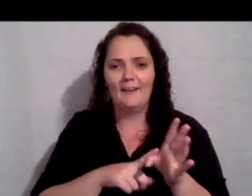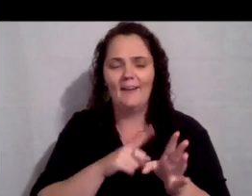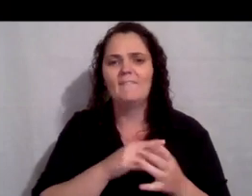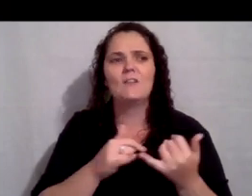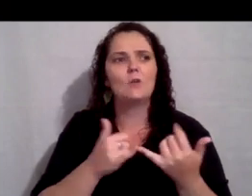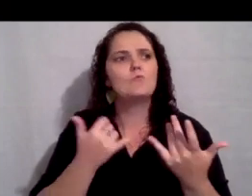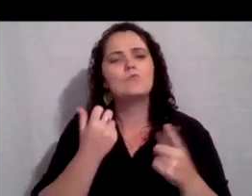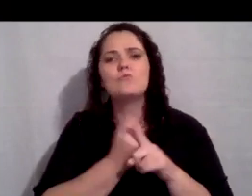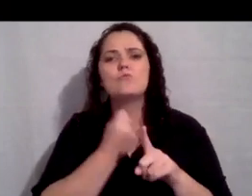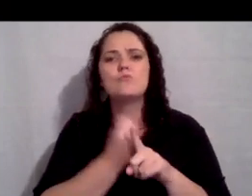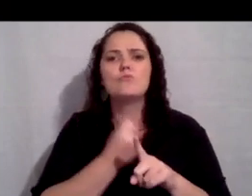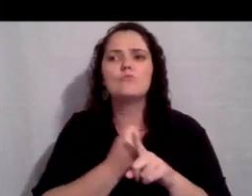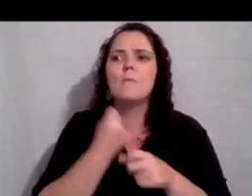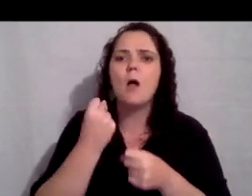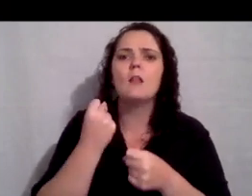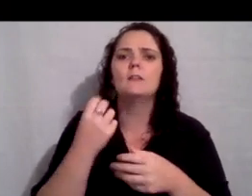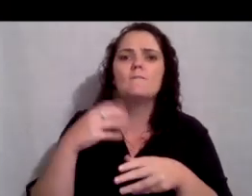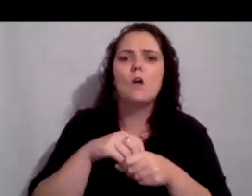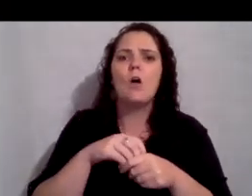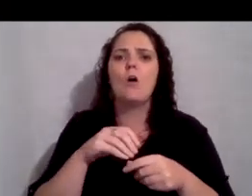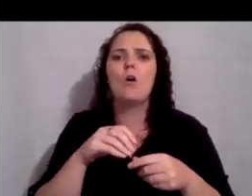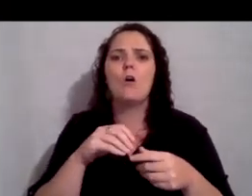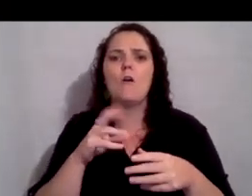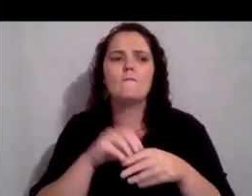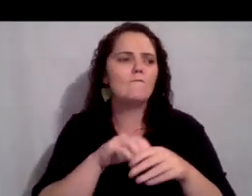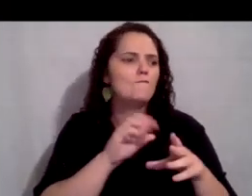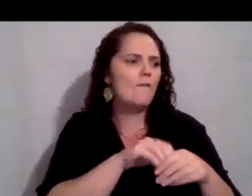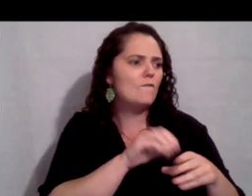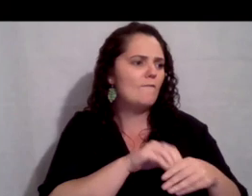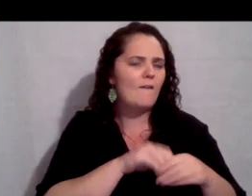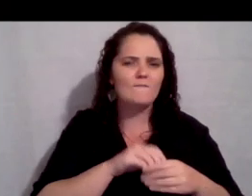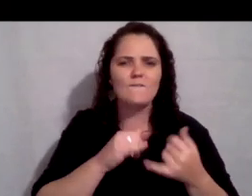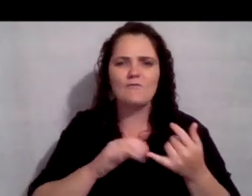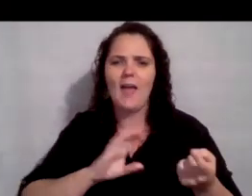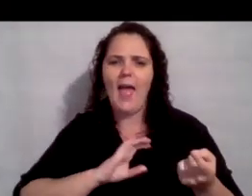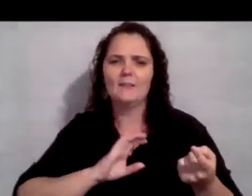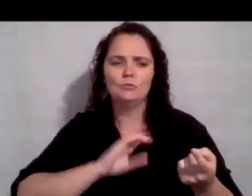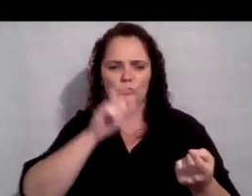a political agitator but engaged a lot with political cartooning and satire and caricature.